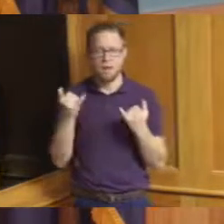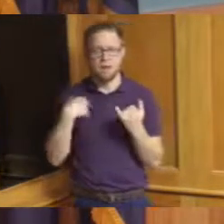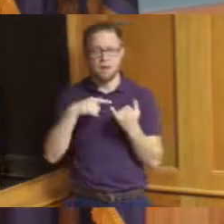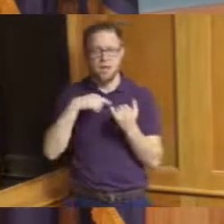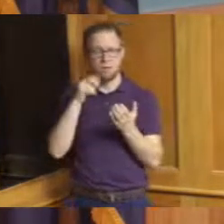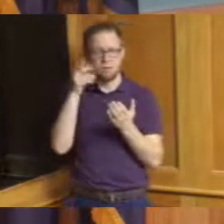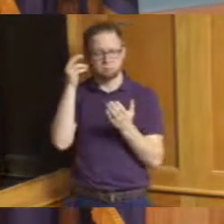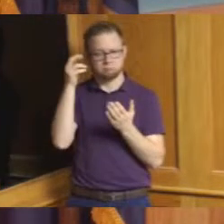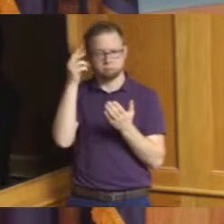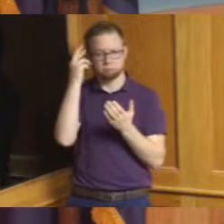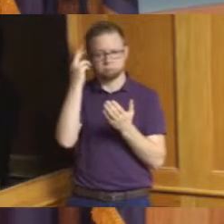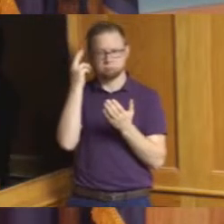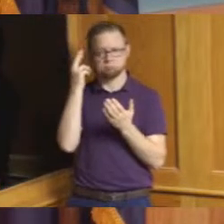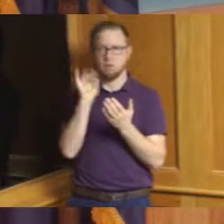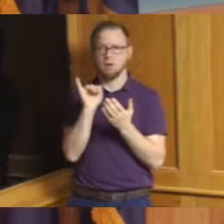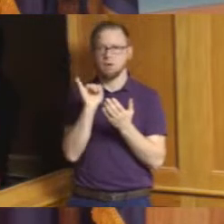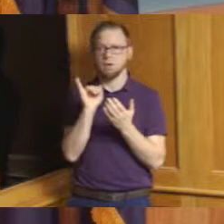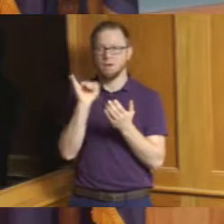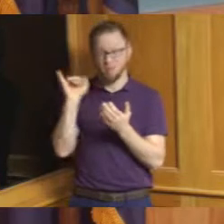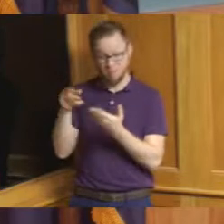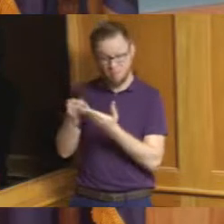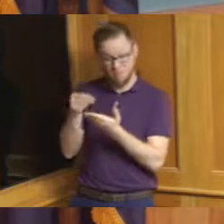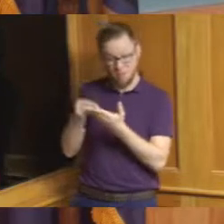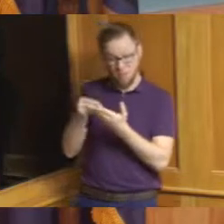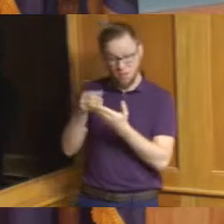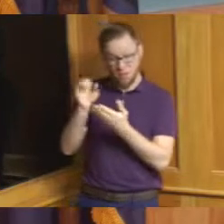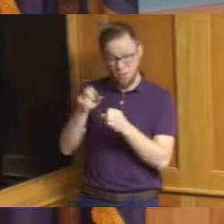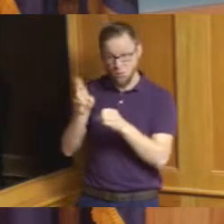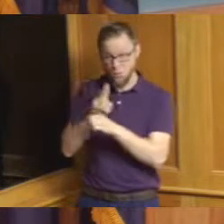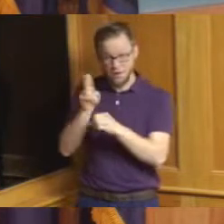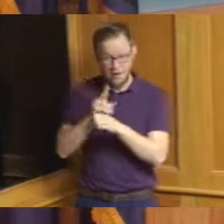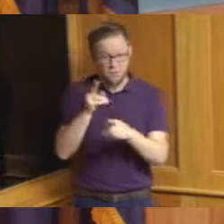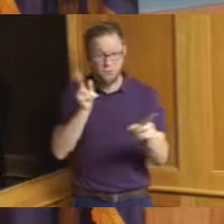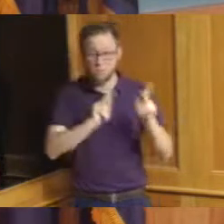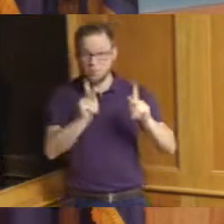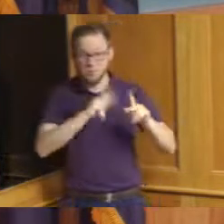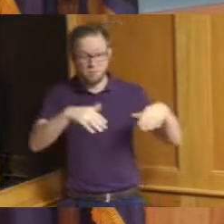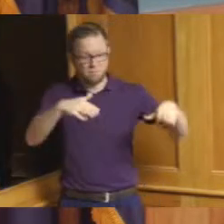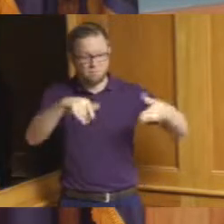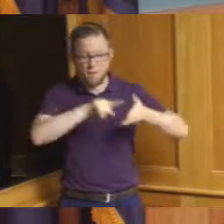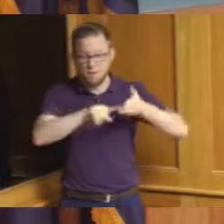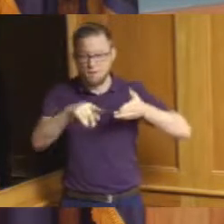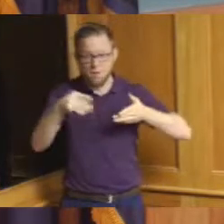also utilize those dollars to help pay delinquent property taxes and that's the point Madam